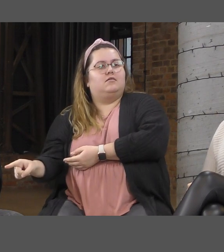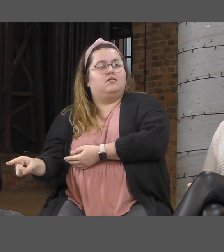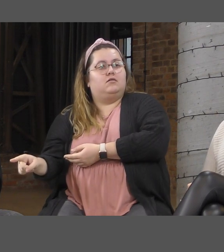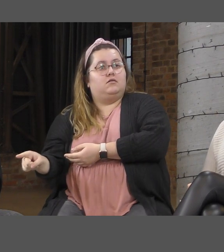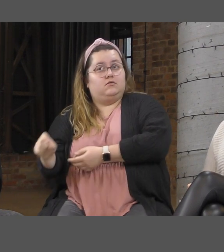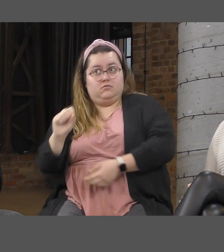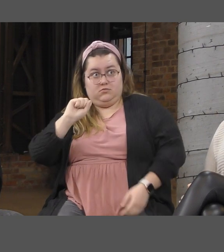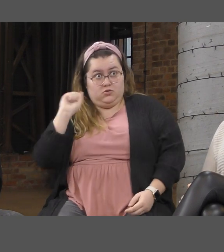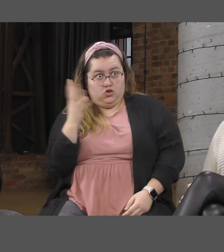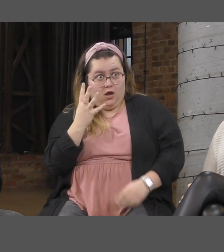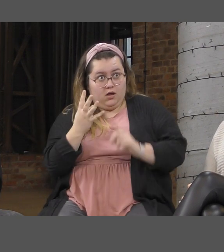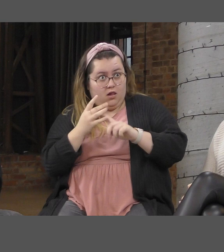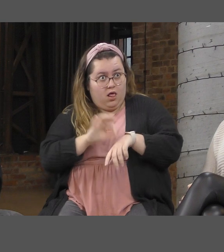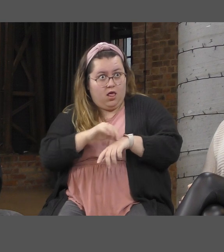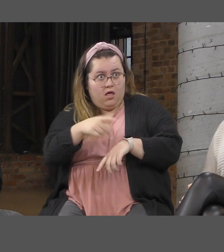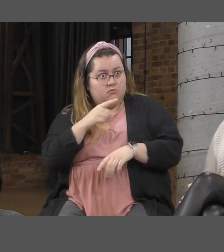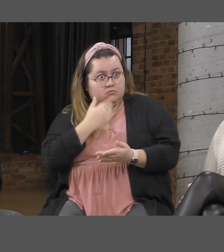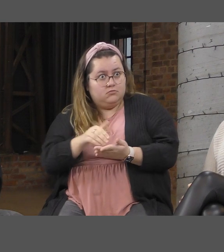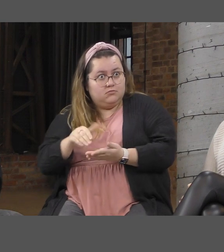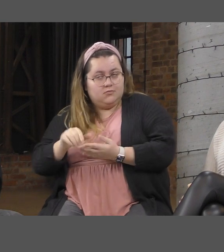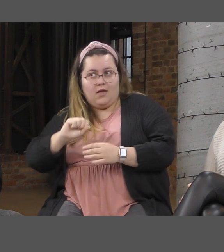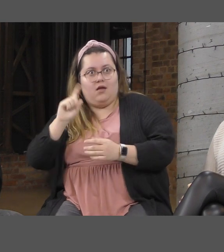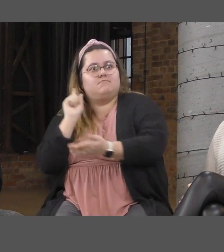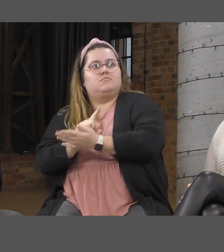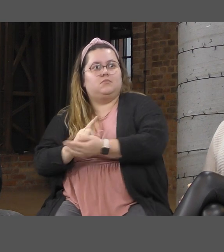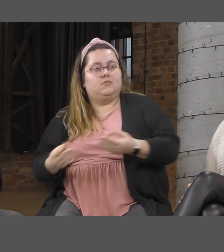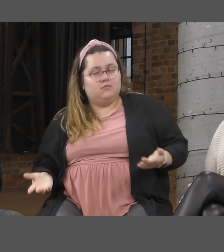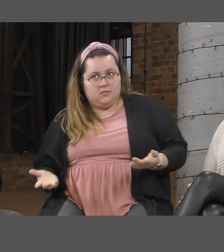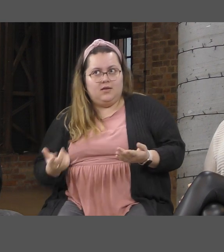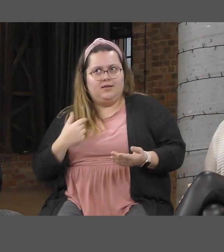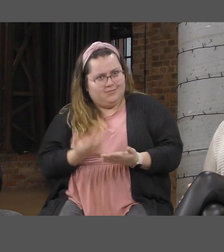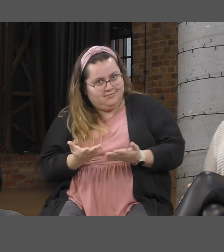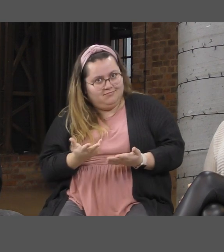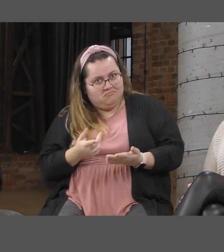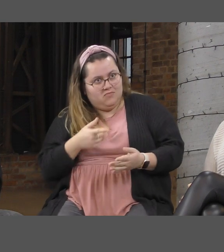Four doctors refused him permission to work.